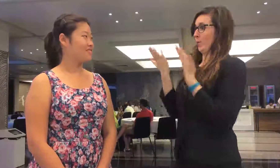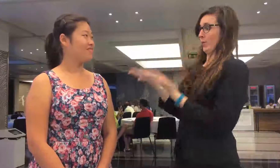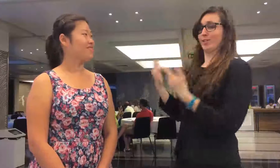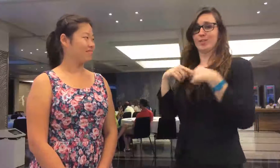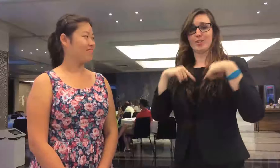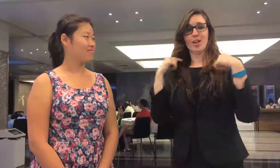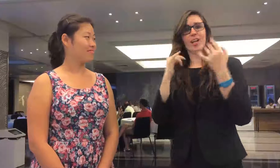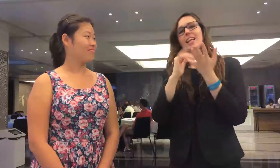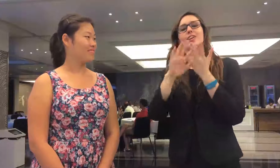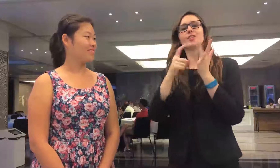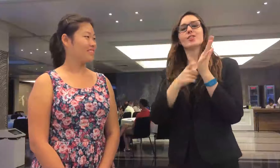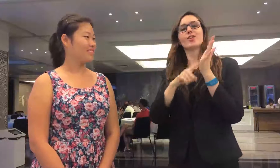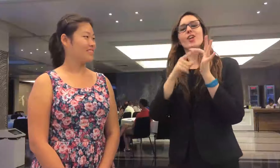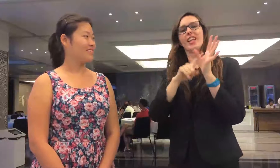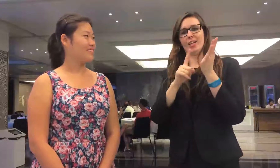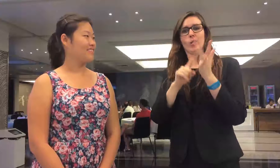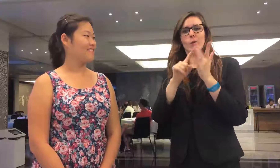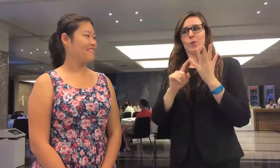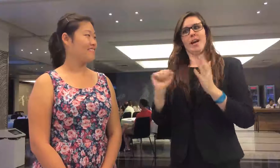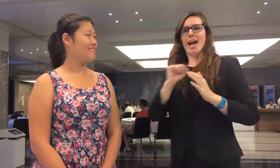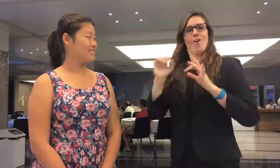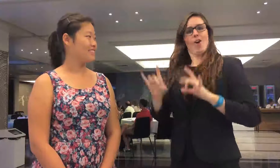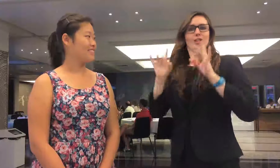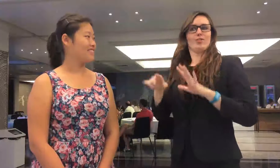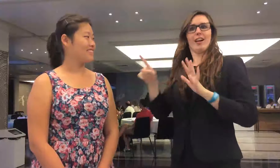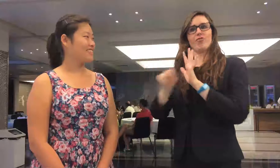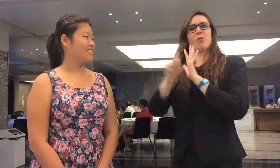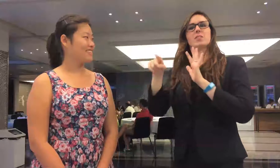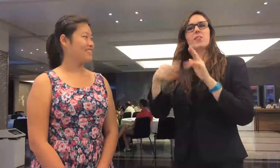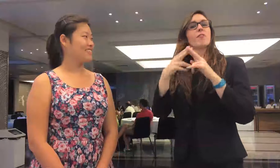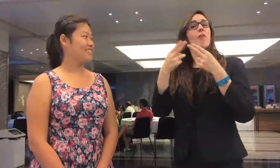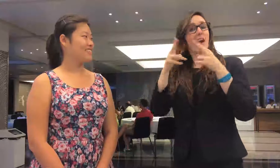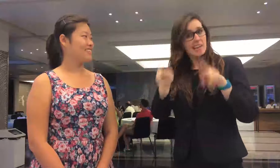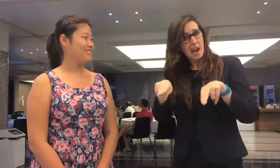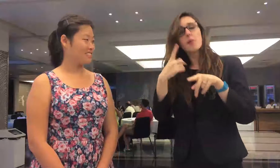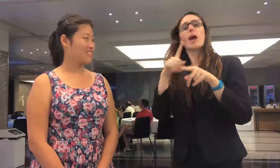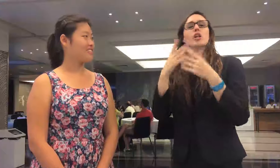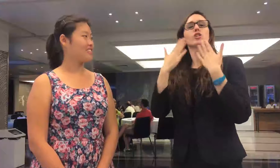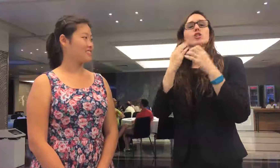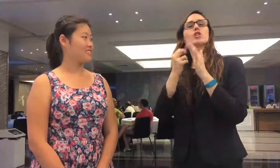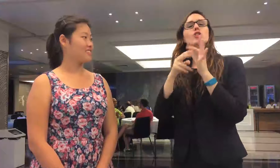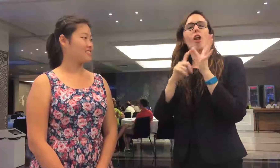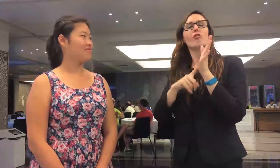with Shirley Liu, the Australian delegate to the WFD Youth Section Camp and General Assembly.